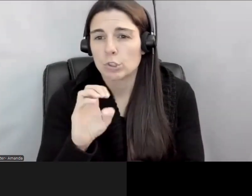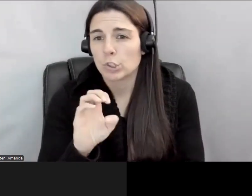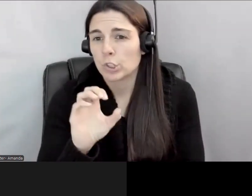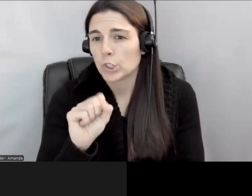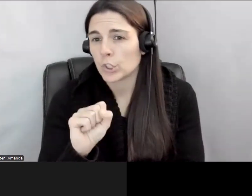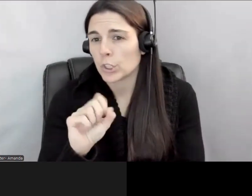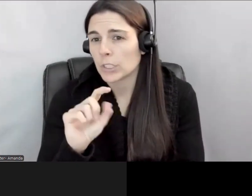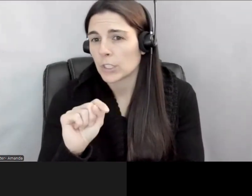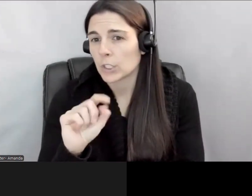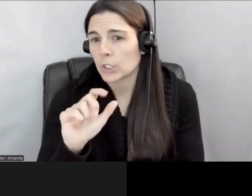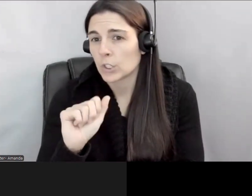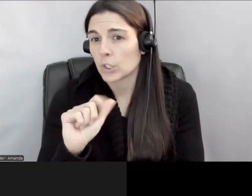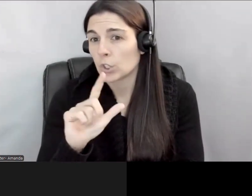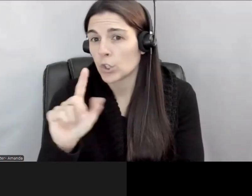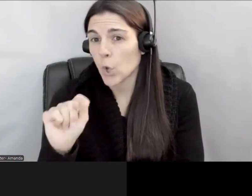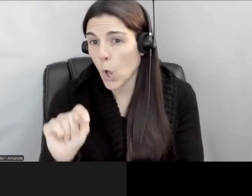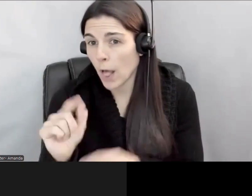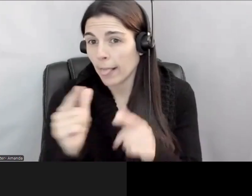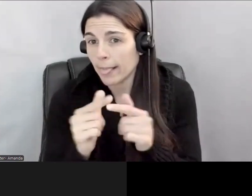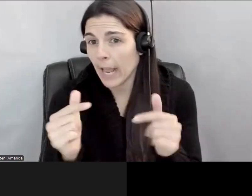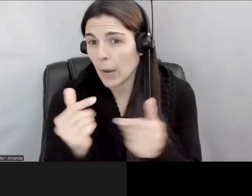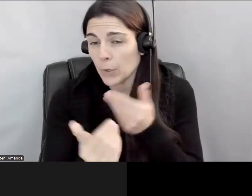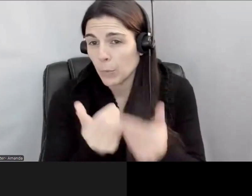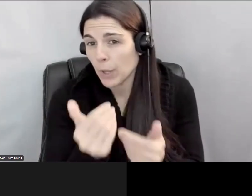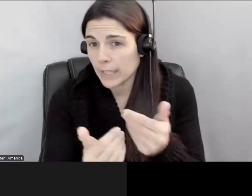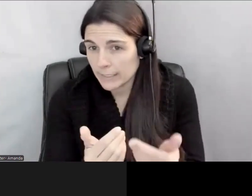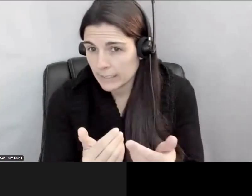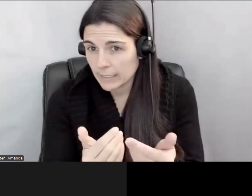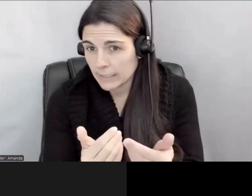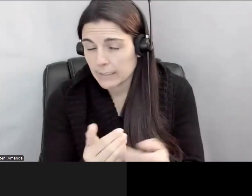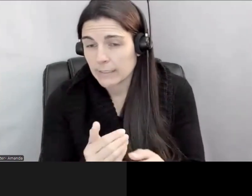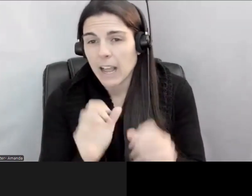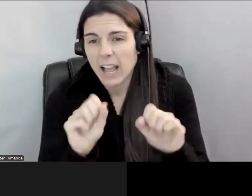that would be wonderful. Thank you. Yep, again, those will be